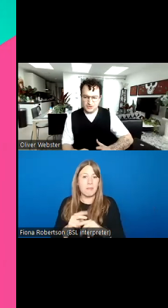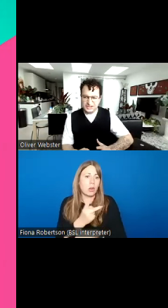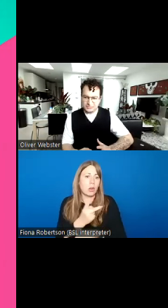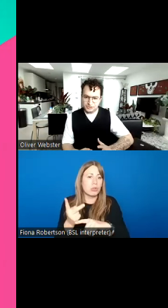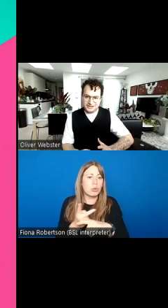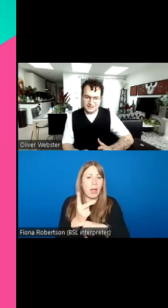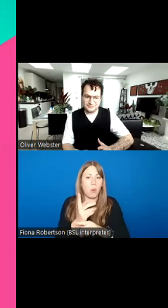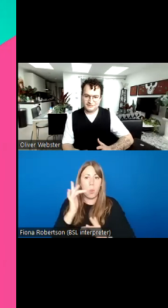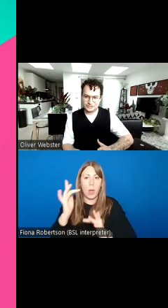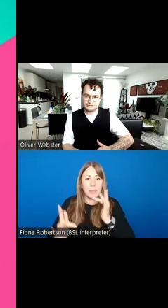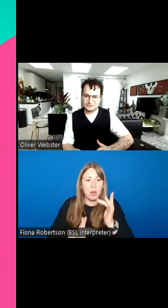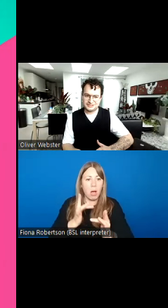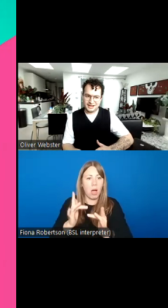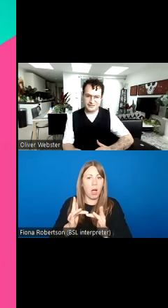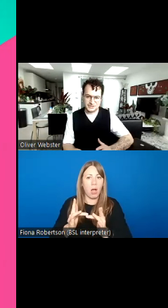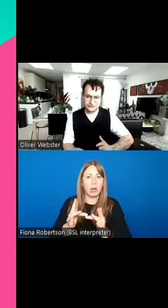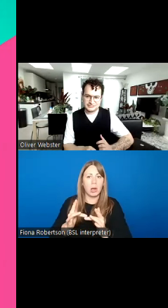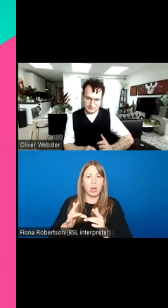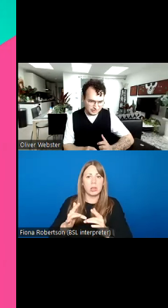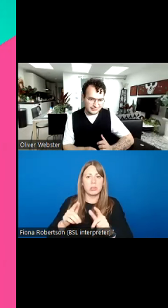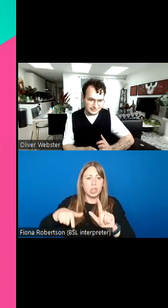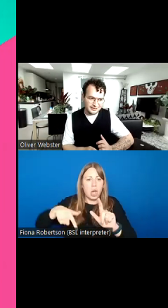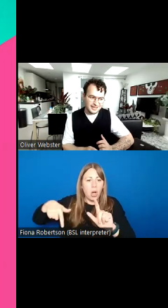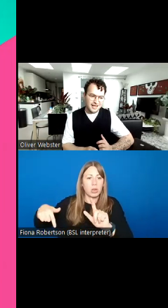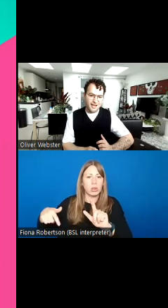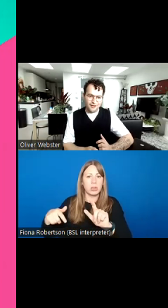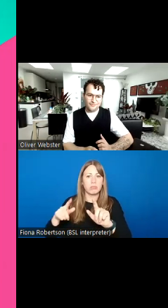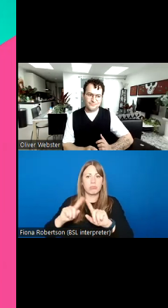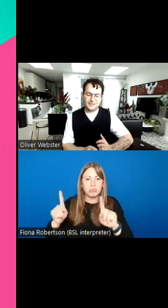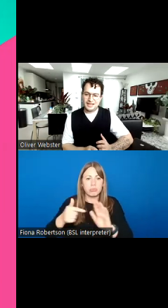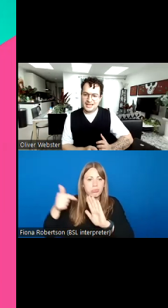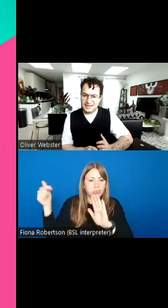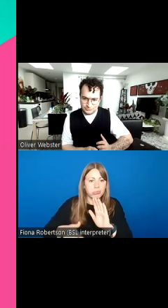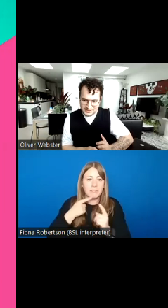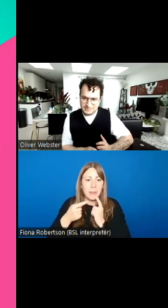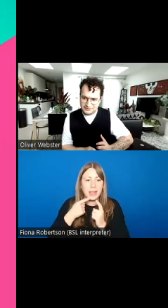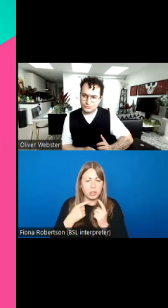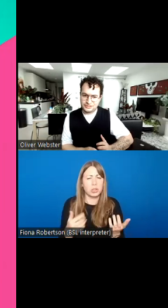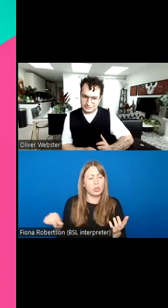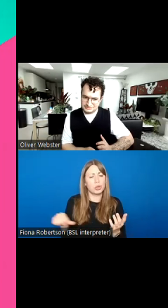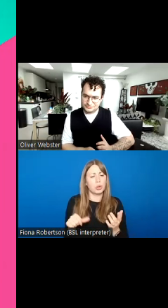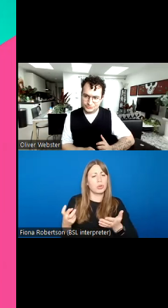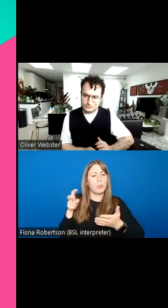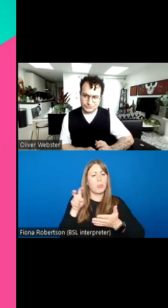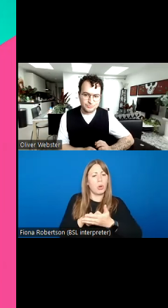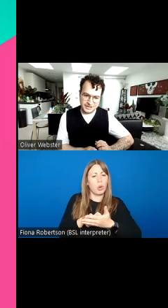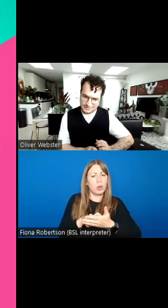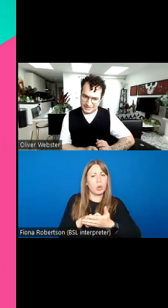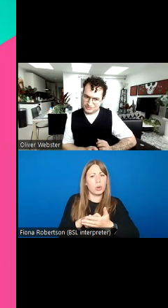you really should book in a professional and experienced subtitler. It'll be a bit of an ordeal for your social media manager